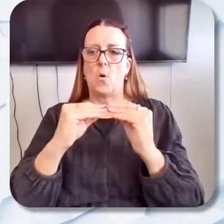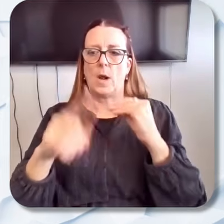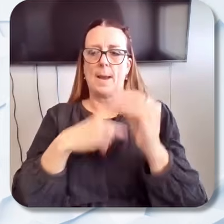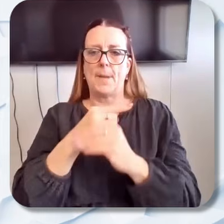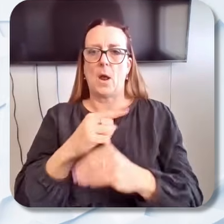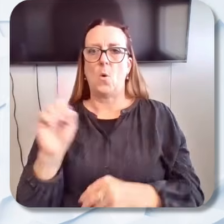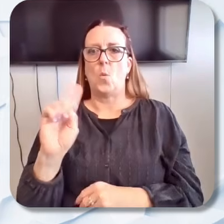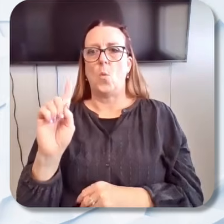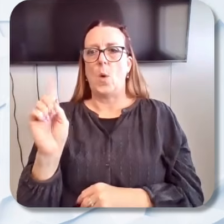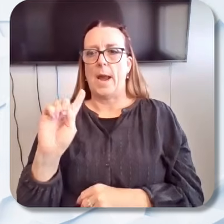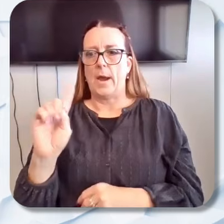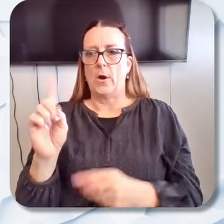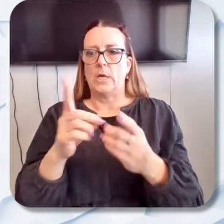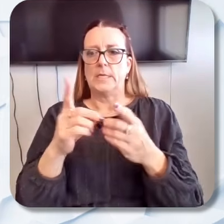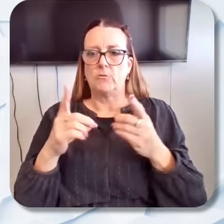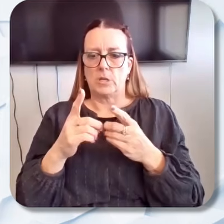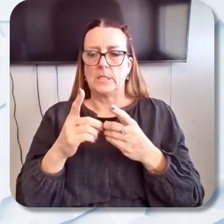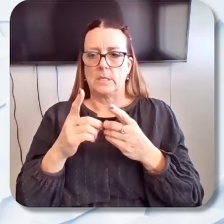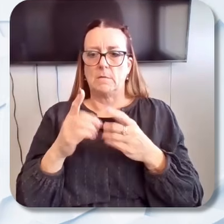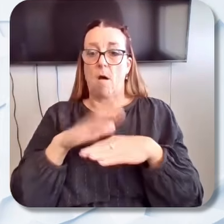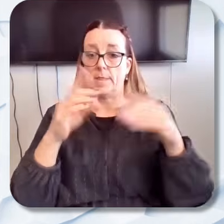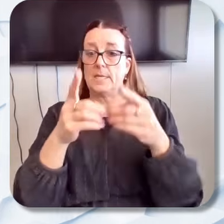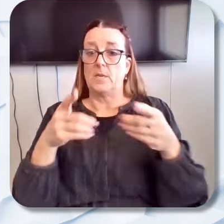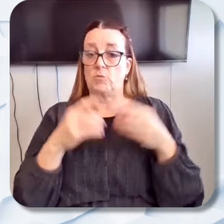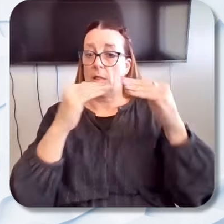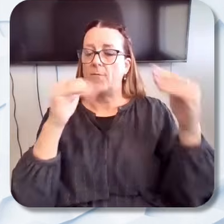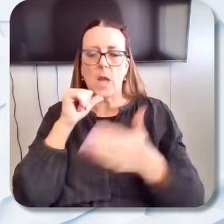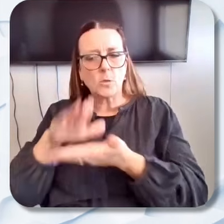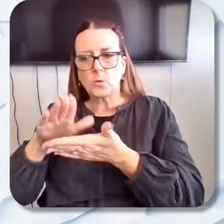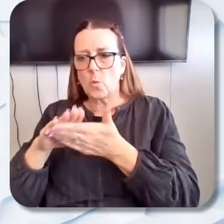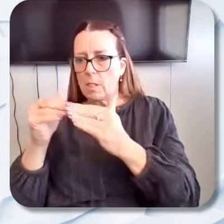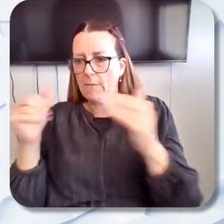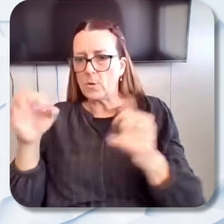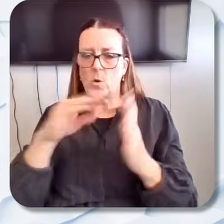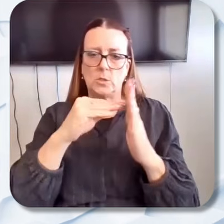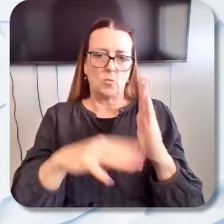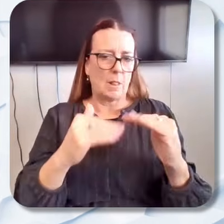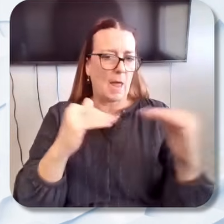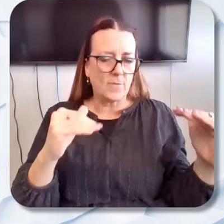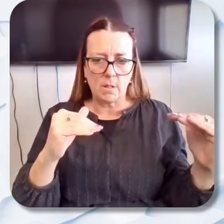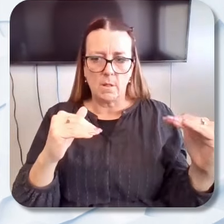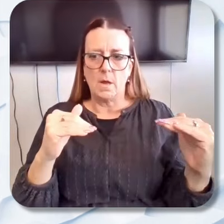districts at the district level, not at the school level or the student level, are not,